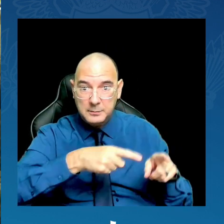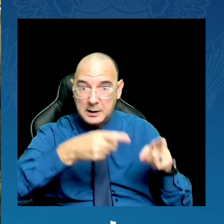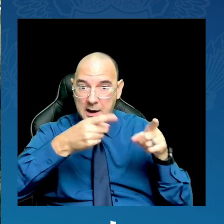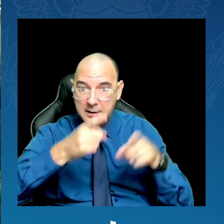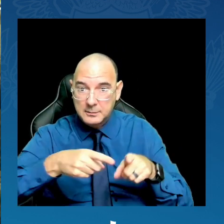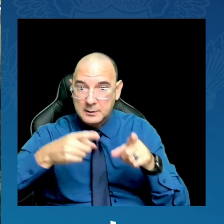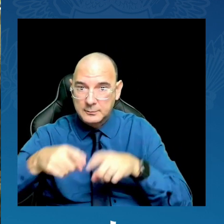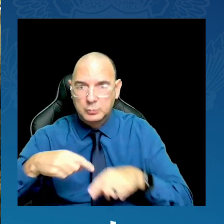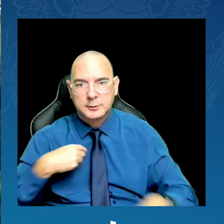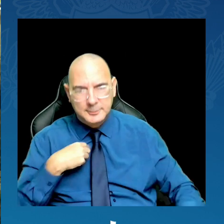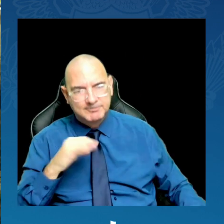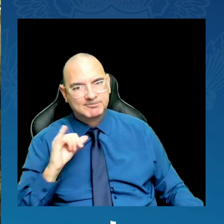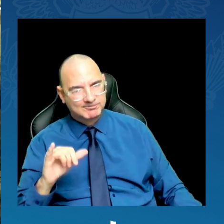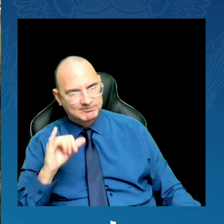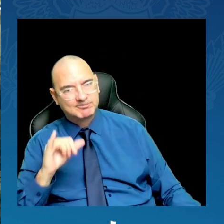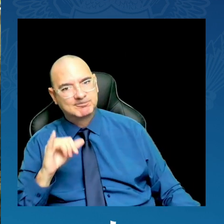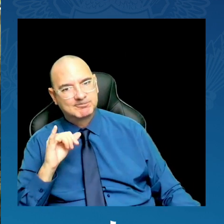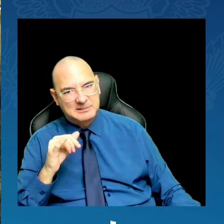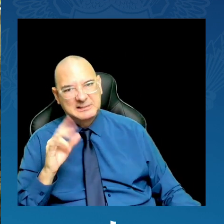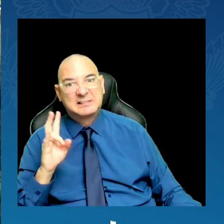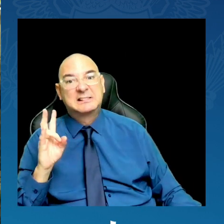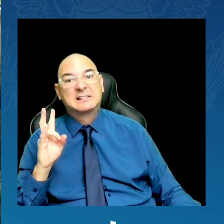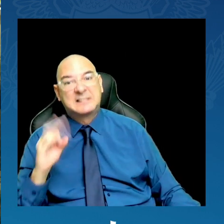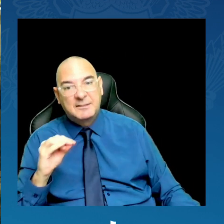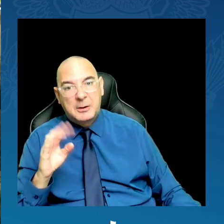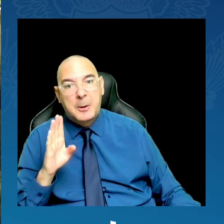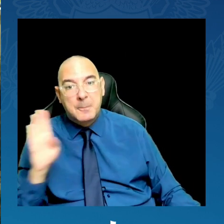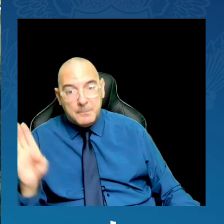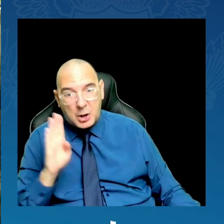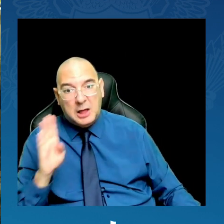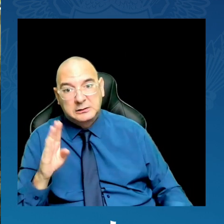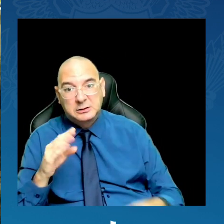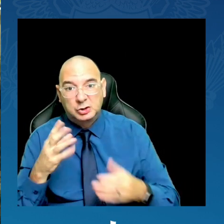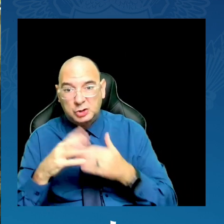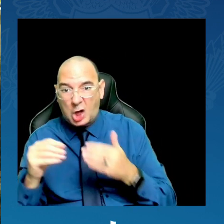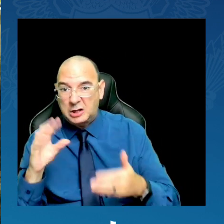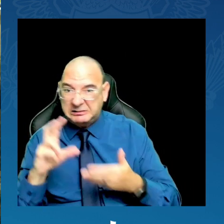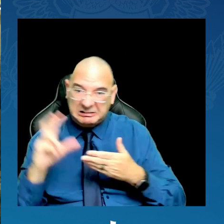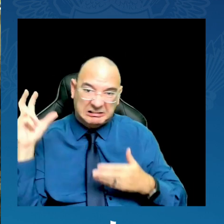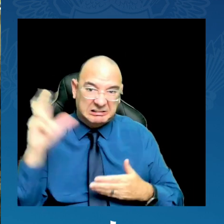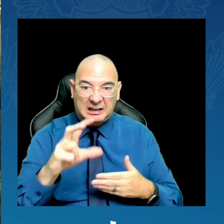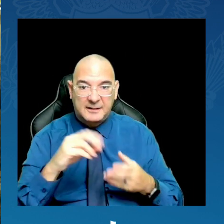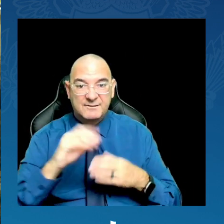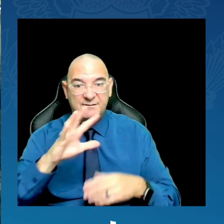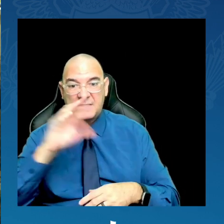in 50 states employing closing in on 400,000 people.